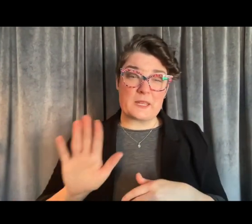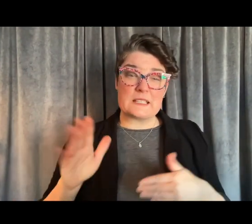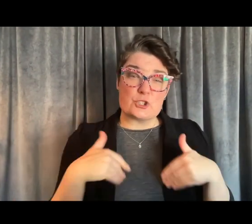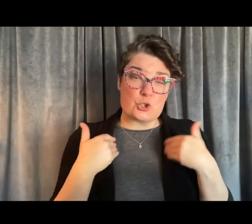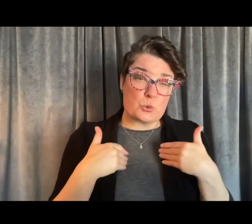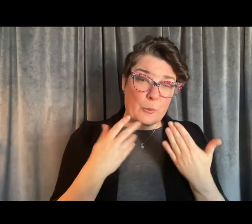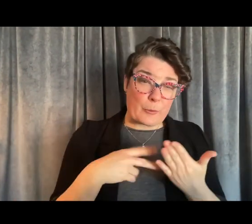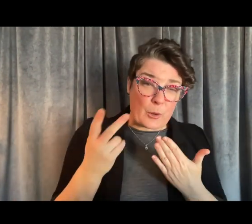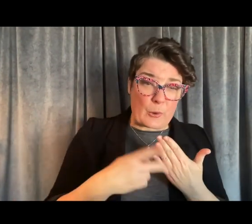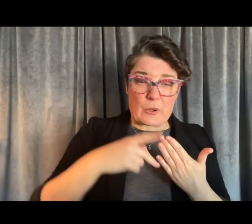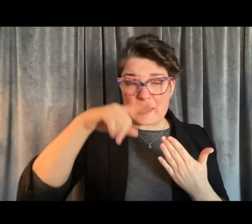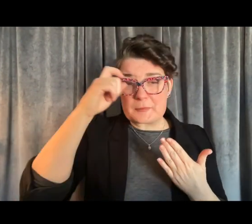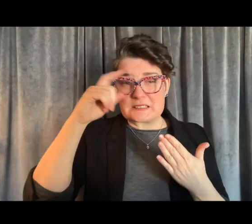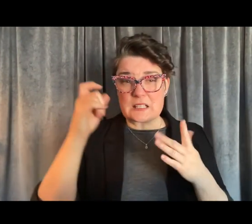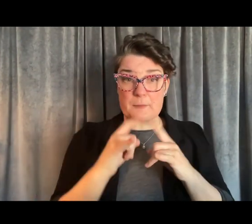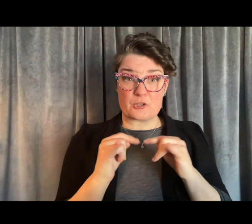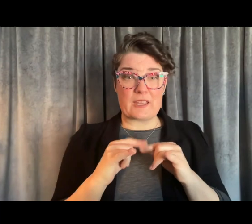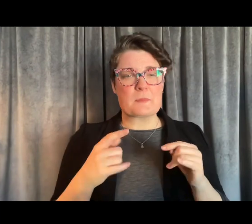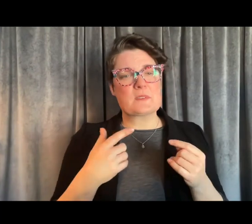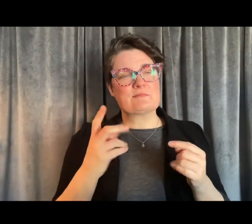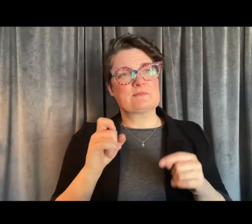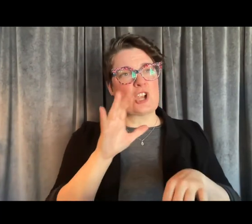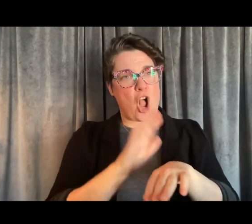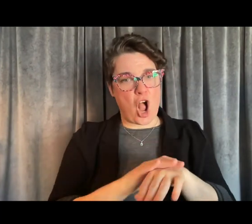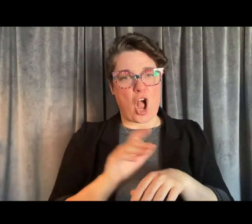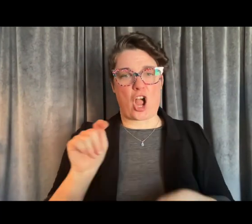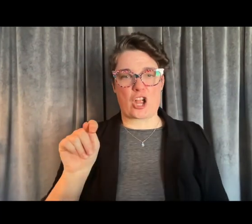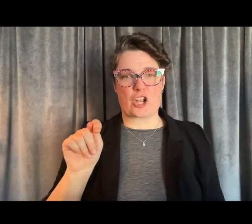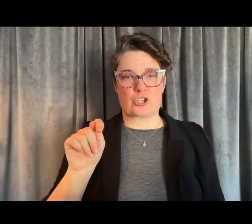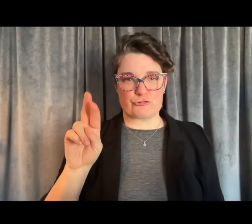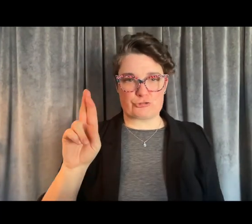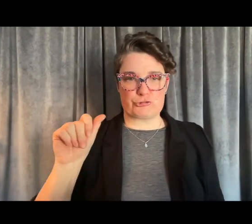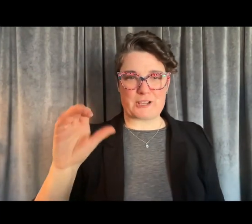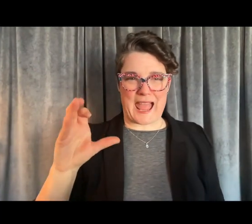youth programs or summer camps like I was on a track, my parents put me